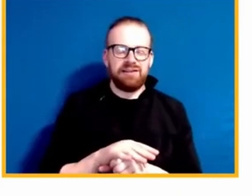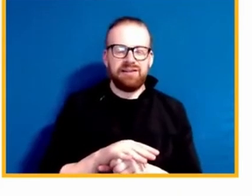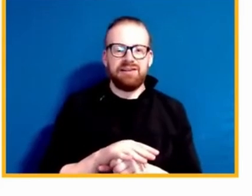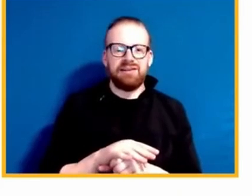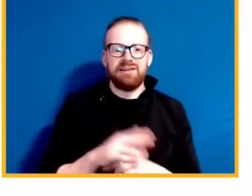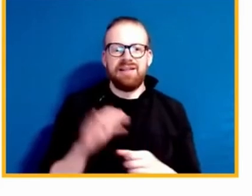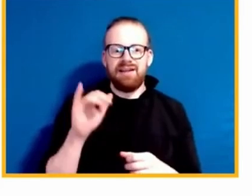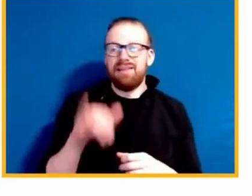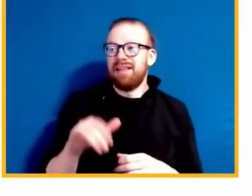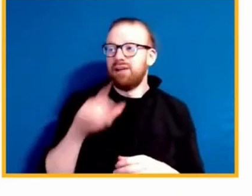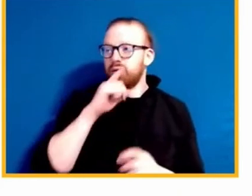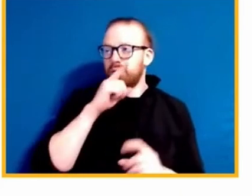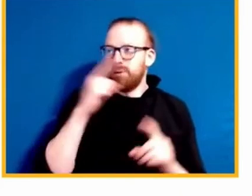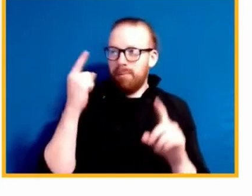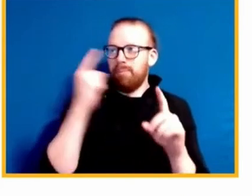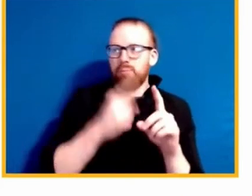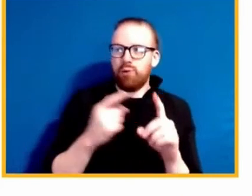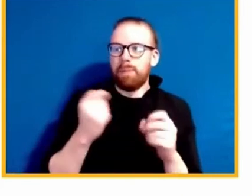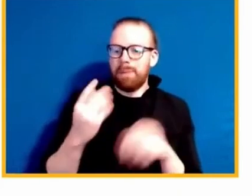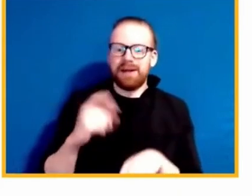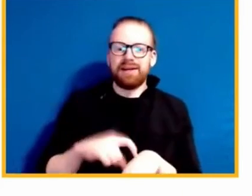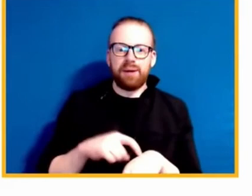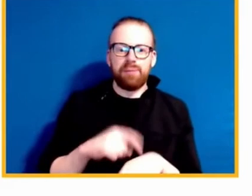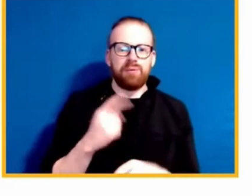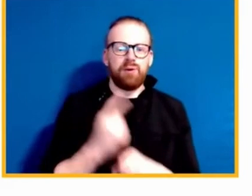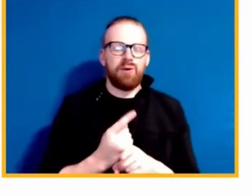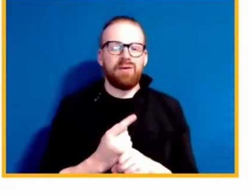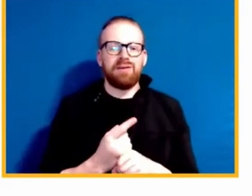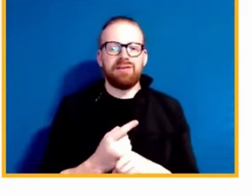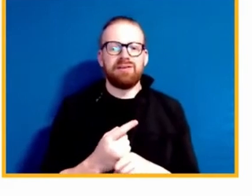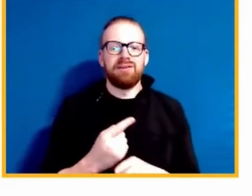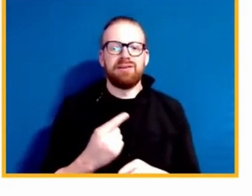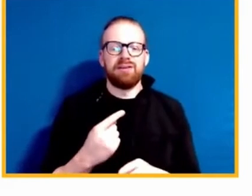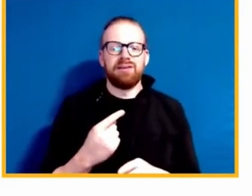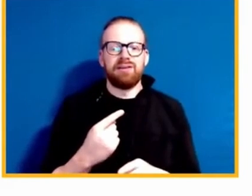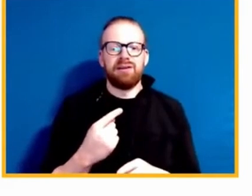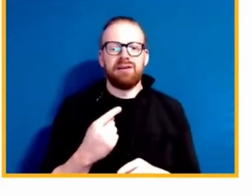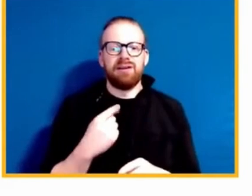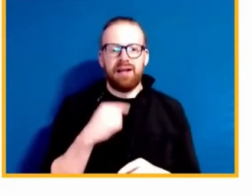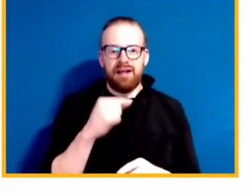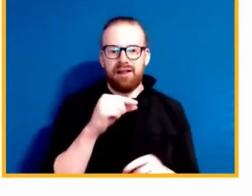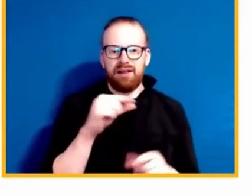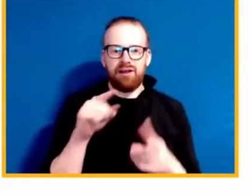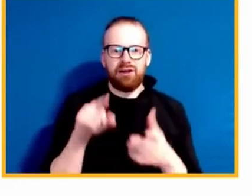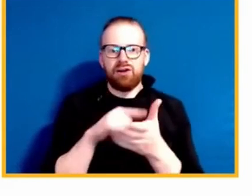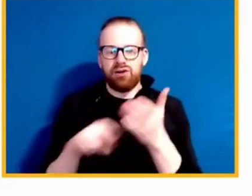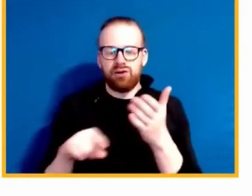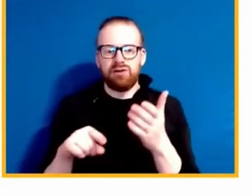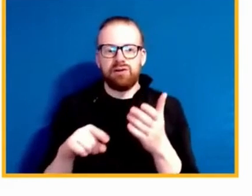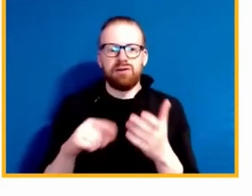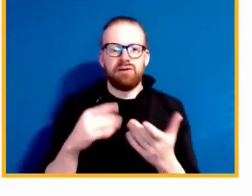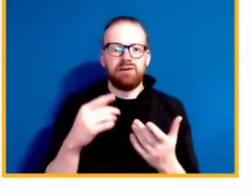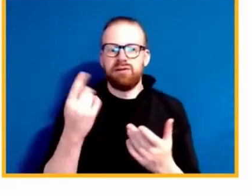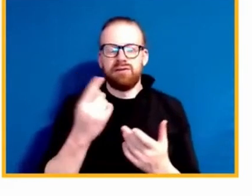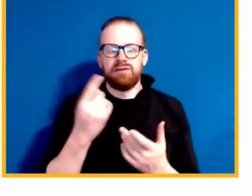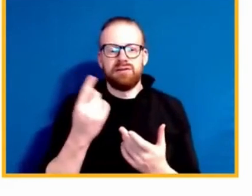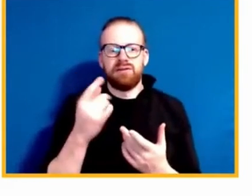sometimes that's what it's all about, you know? I could make good critiques on little things like execution or